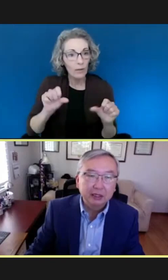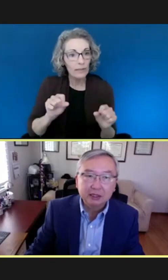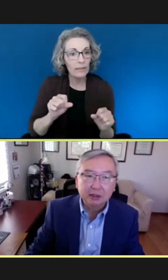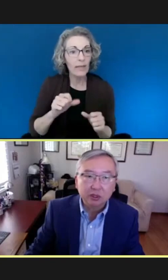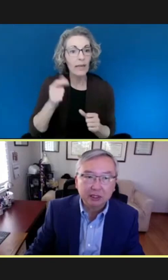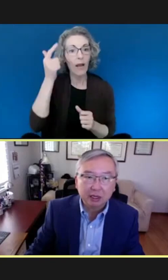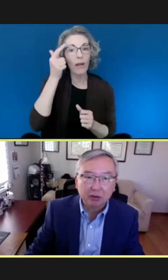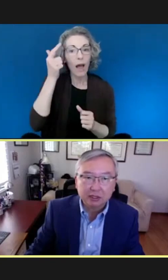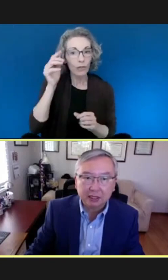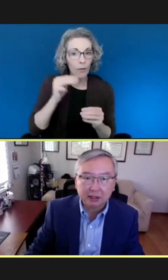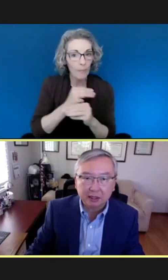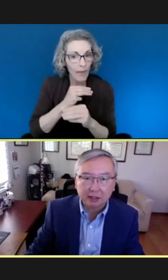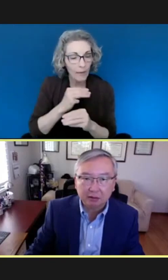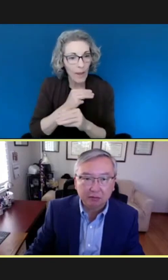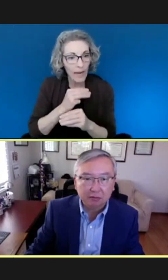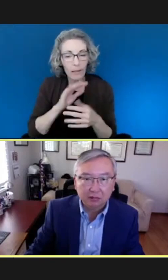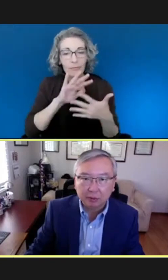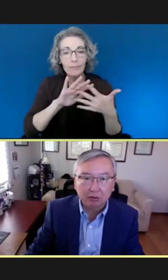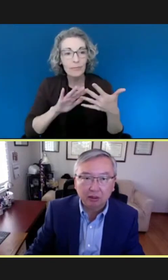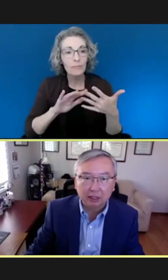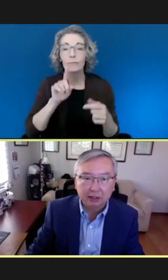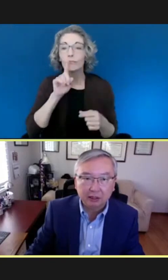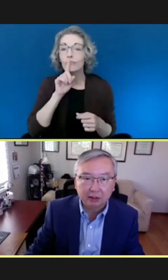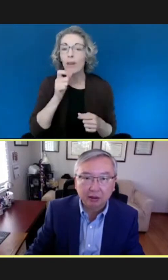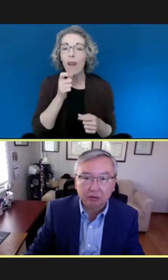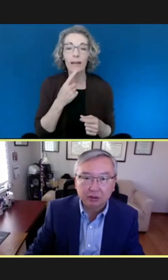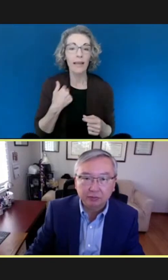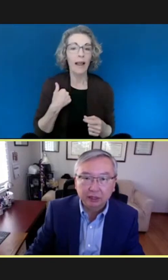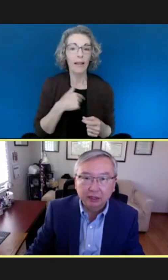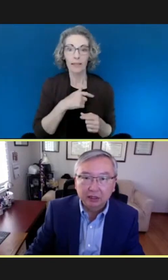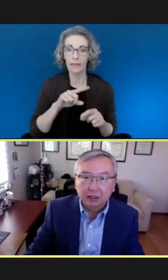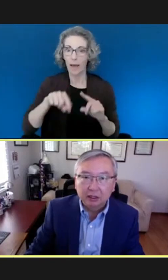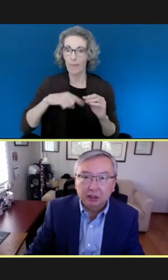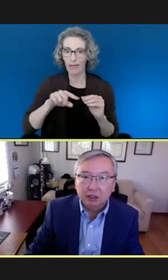It doesn't really tell us anything about anything else.